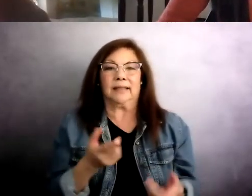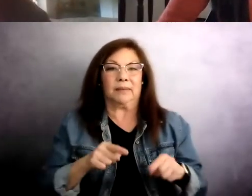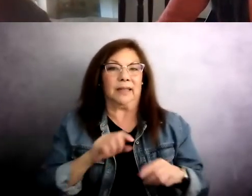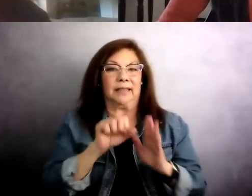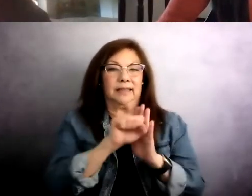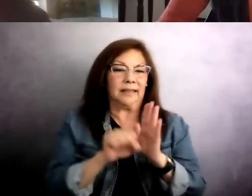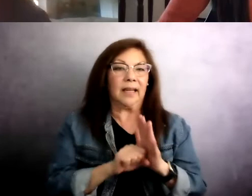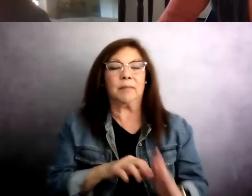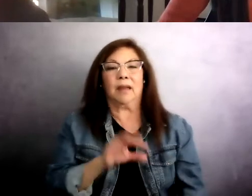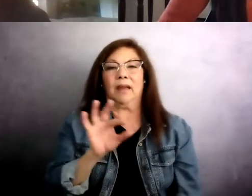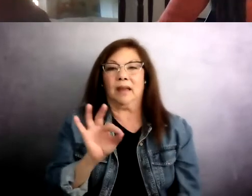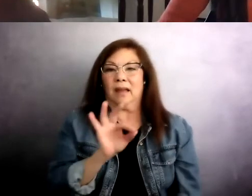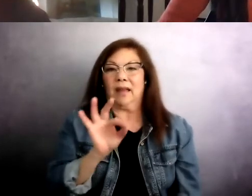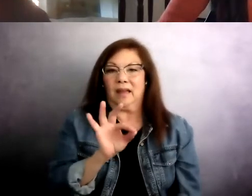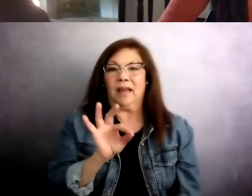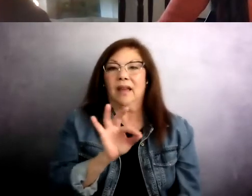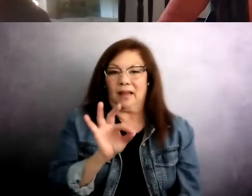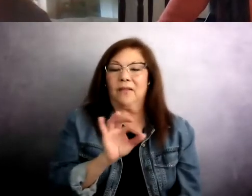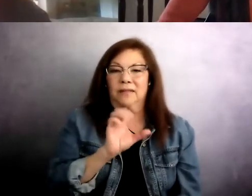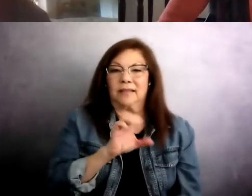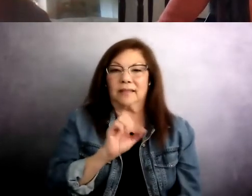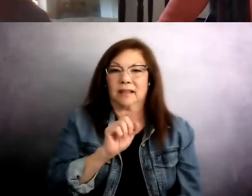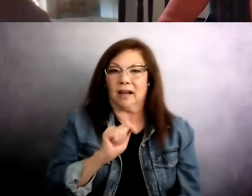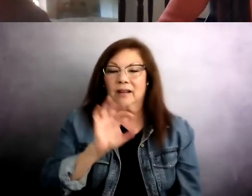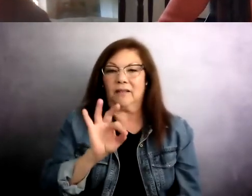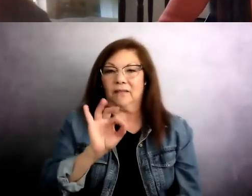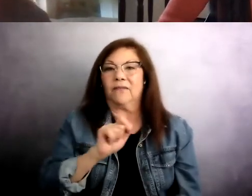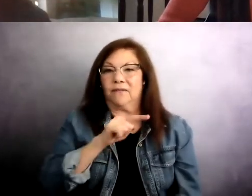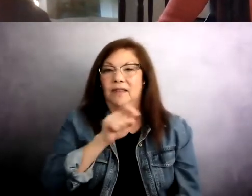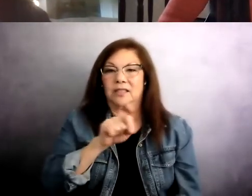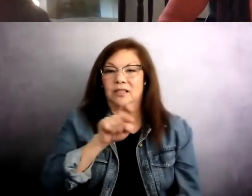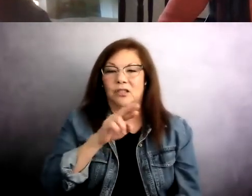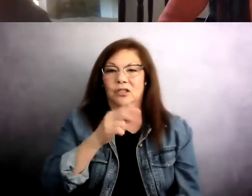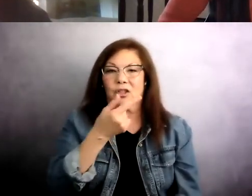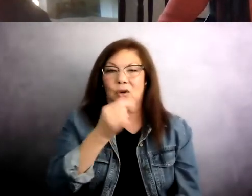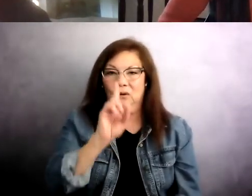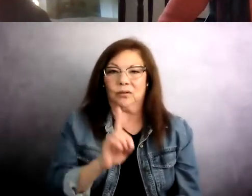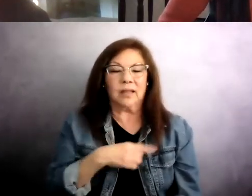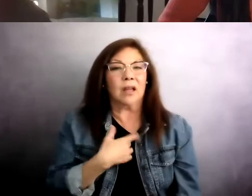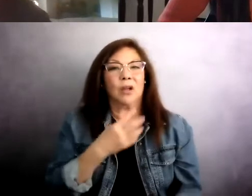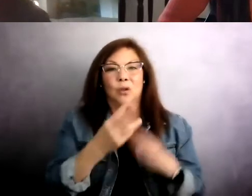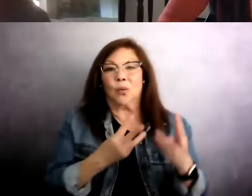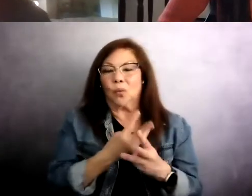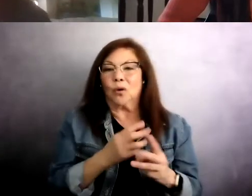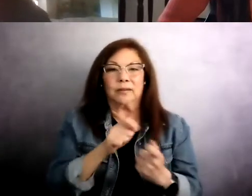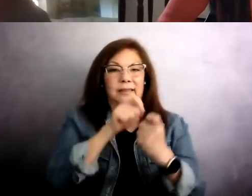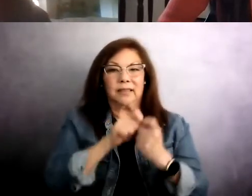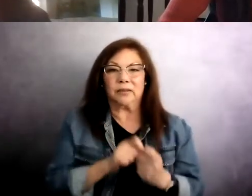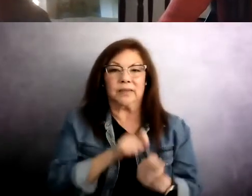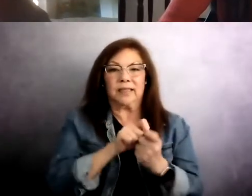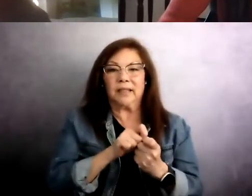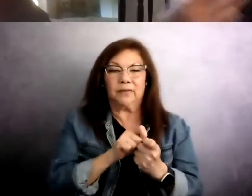do. I get an idea of some of the world details are even specific to the running trains, get